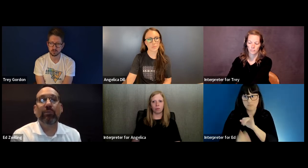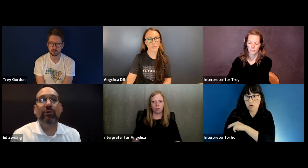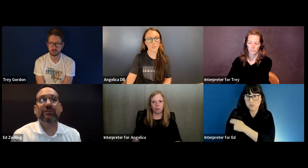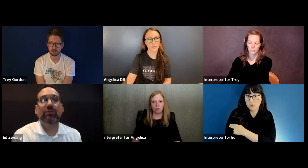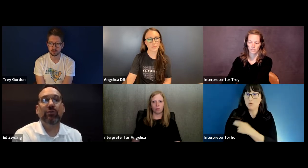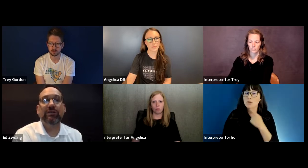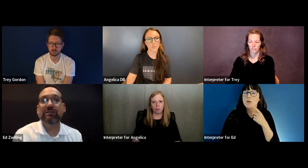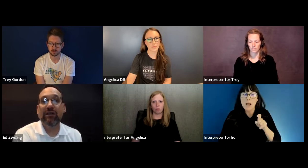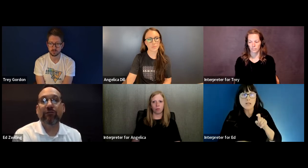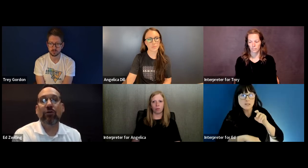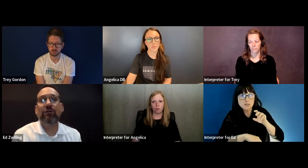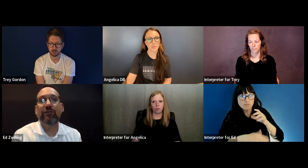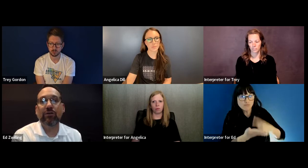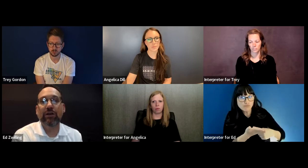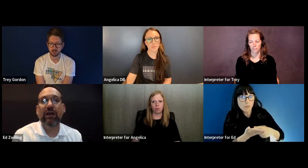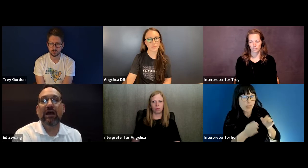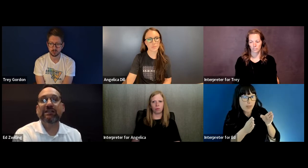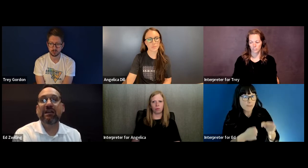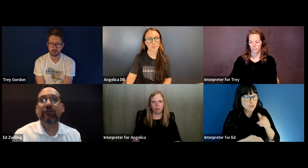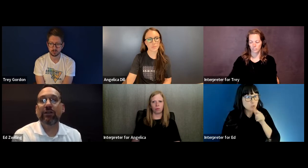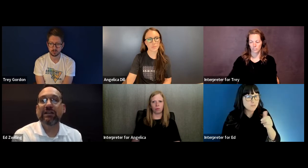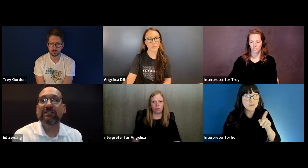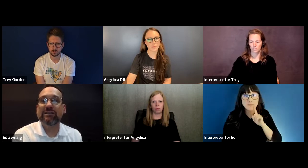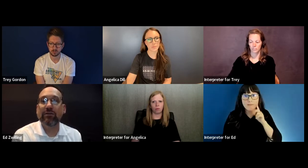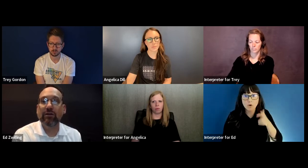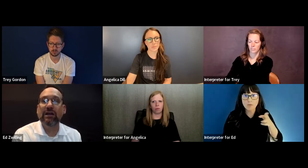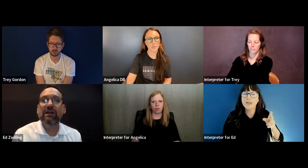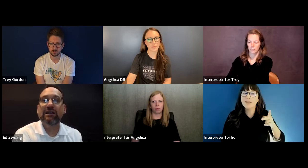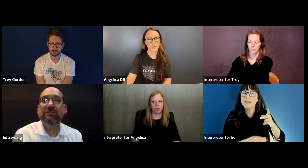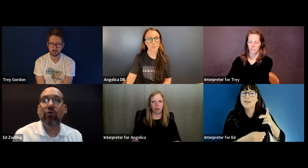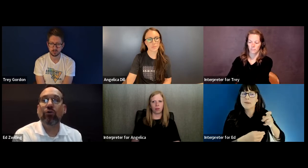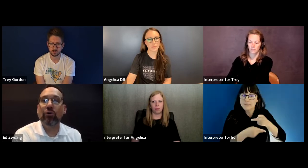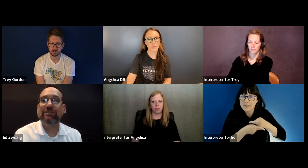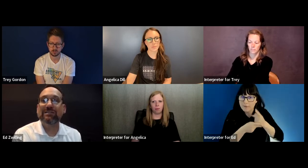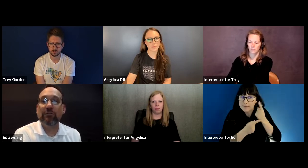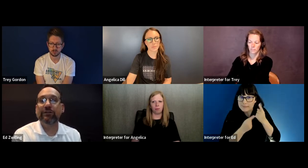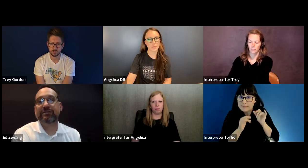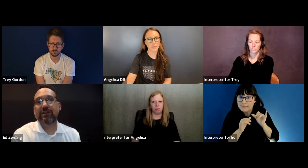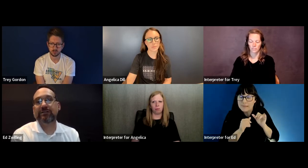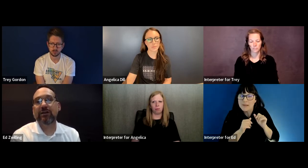person who is deaf or hard of hearing and to carefully consider his or her self-assessed